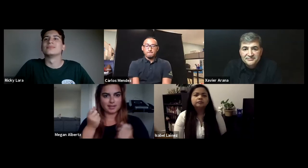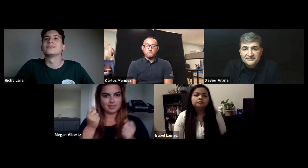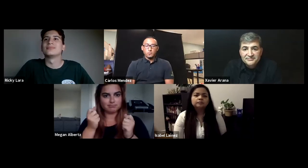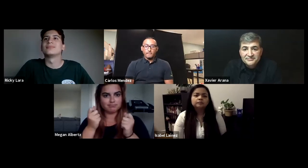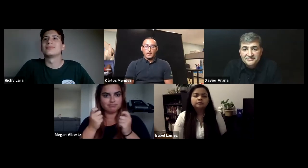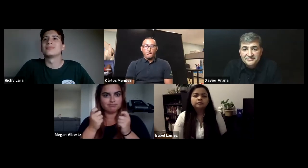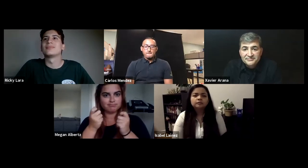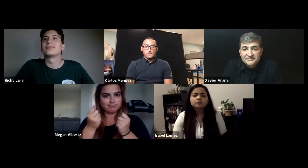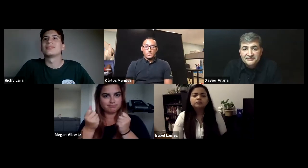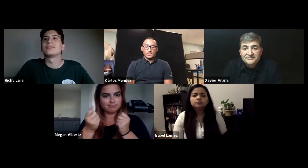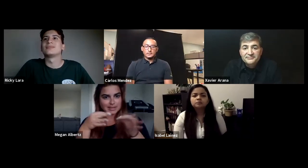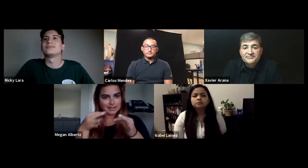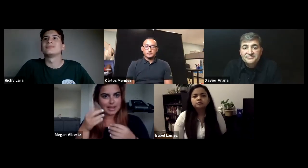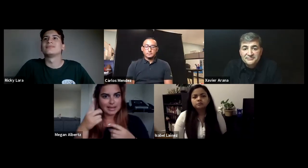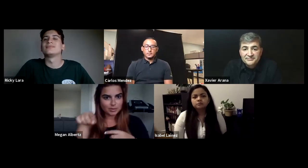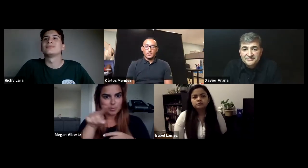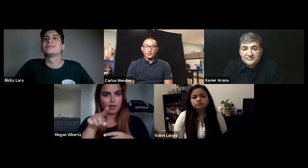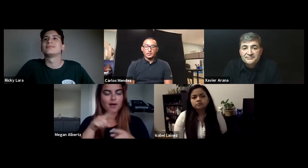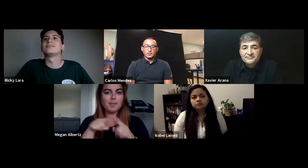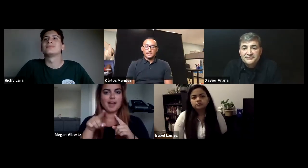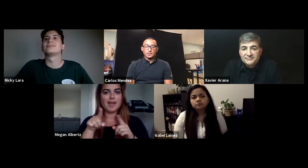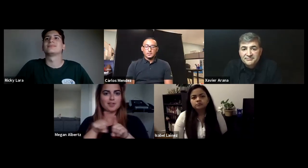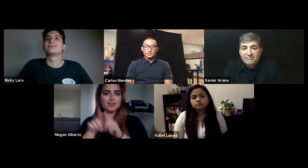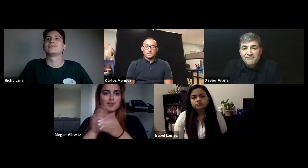You know, I...my experiences... I shared my experiences,